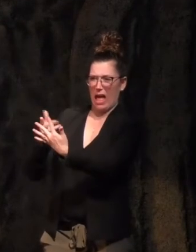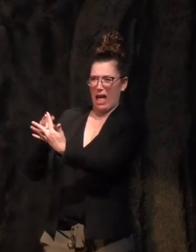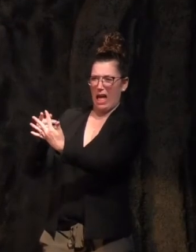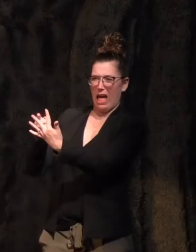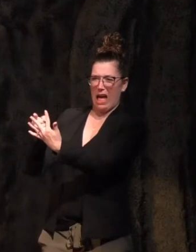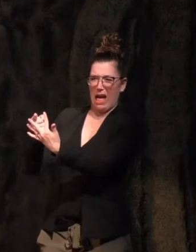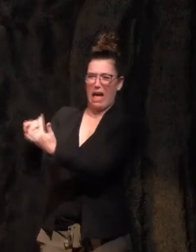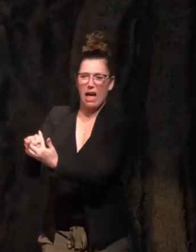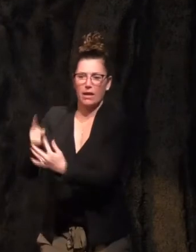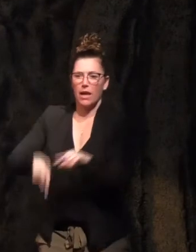They felt like secrets.